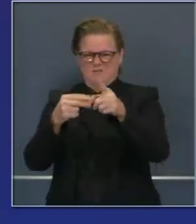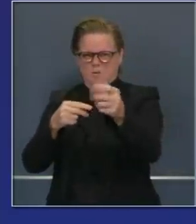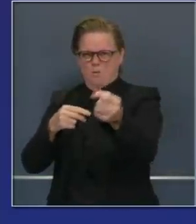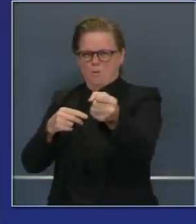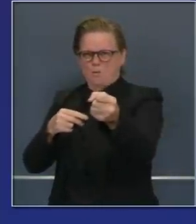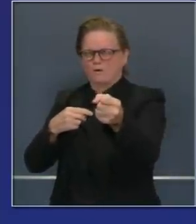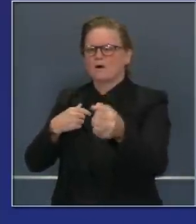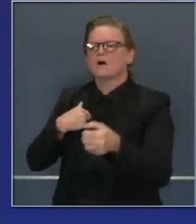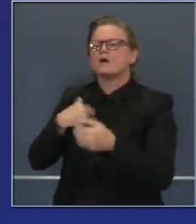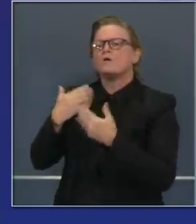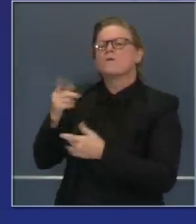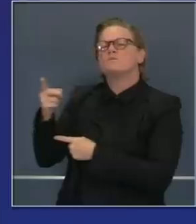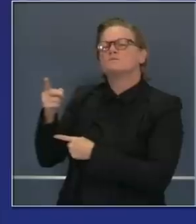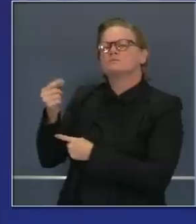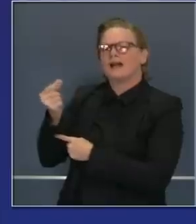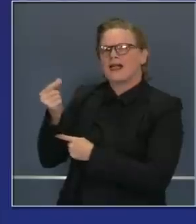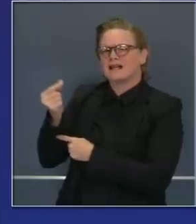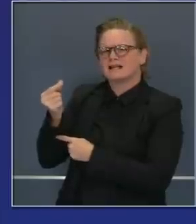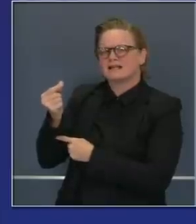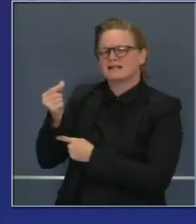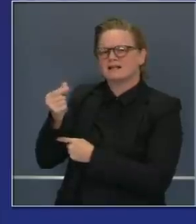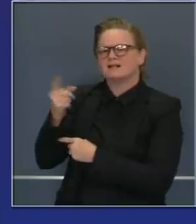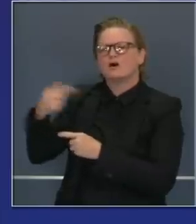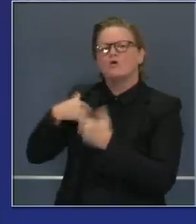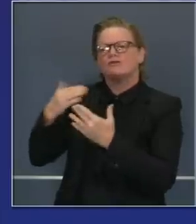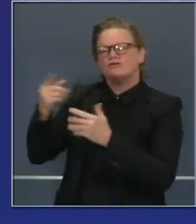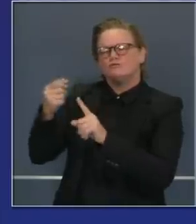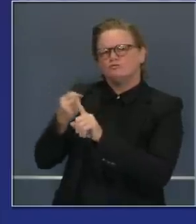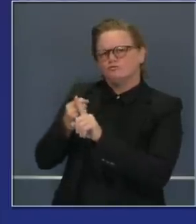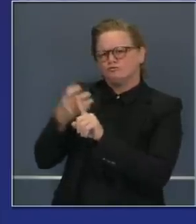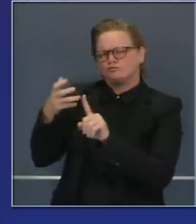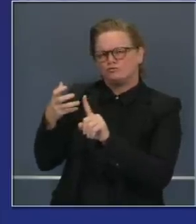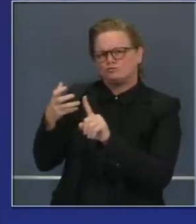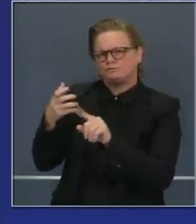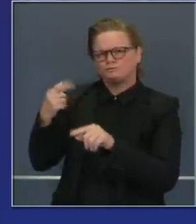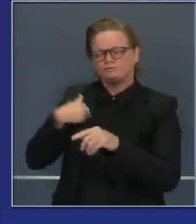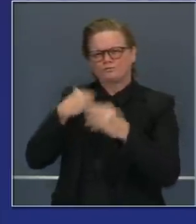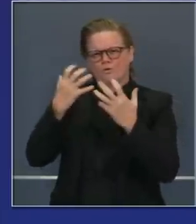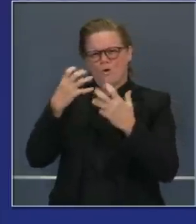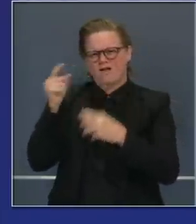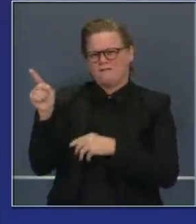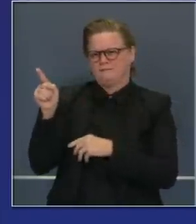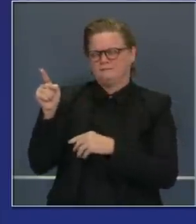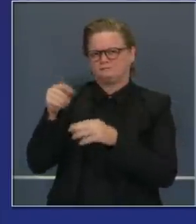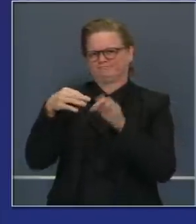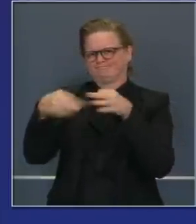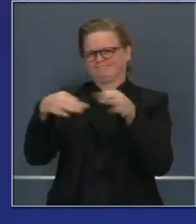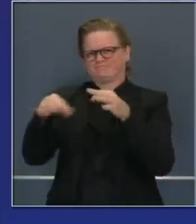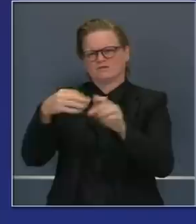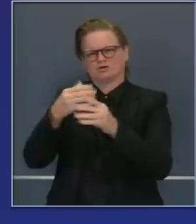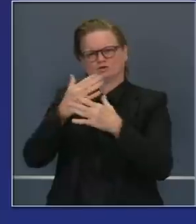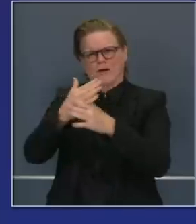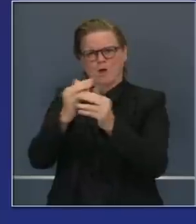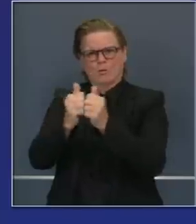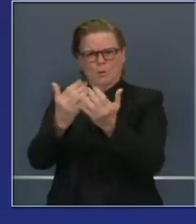AND I WILL PUT UP THE CURRENT STATUS LIKE, TALK -- STATUS